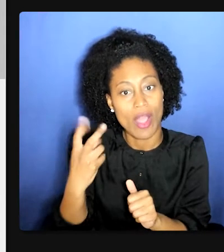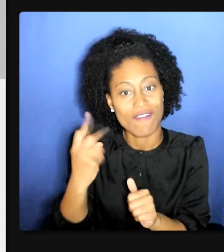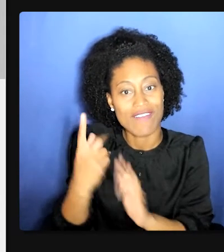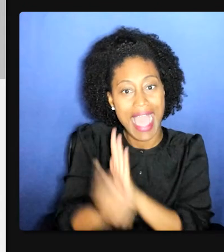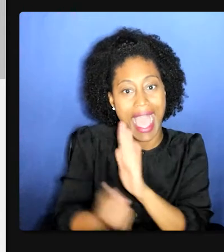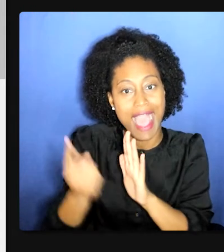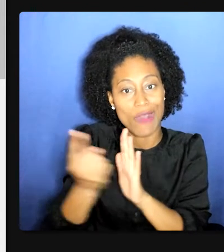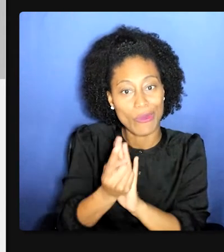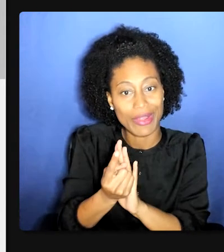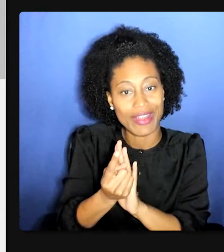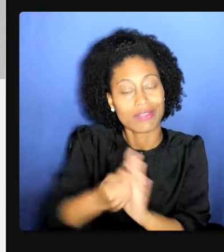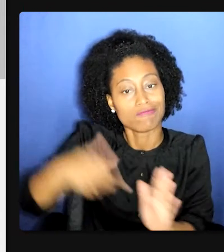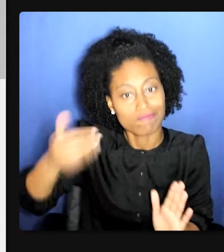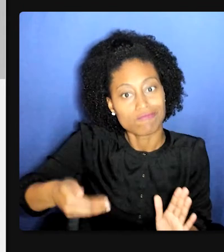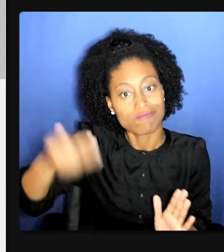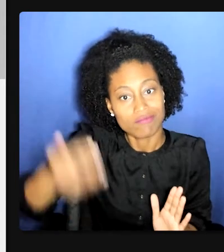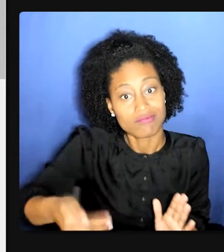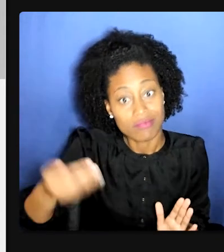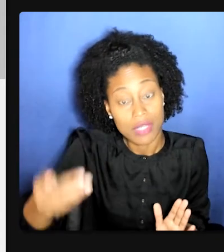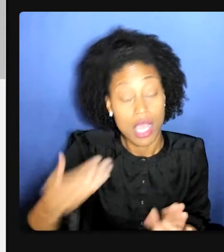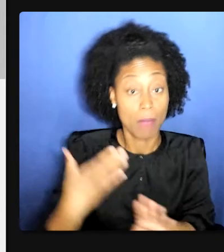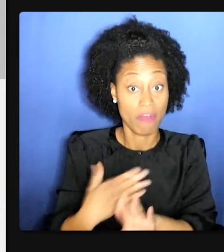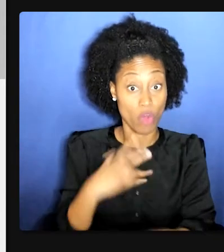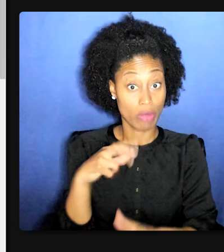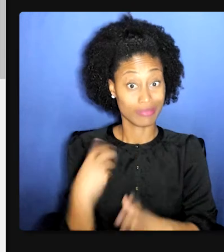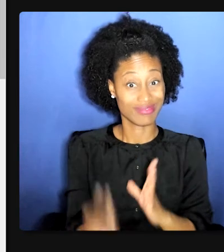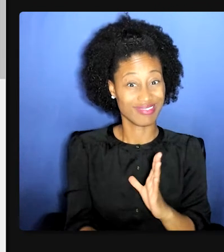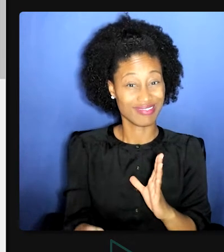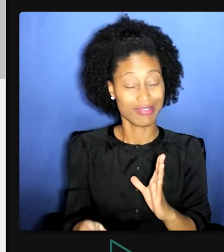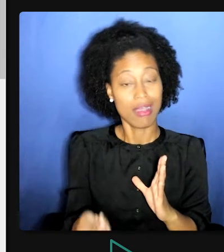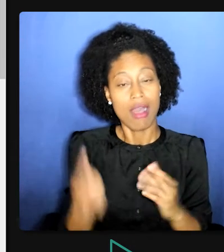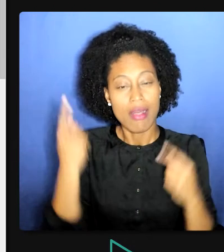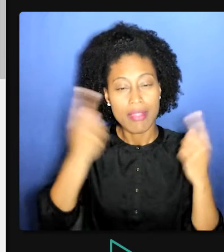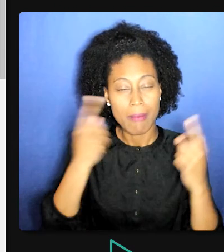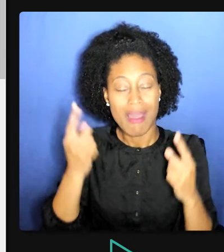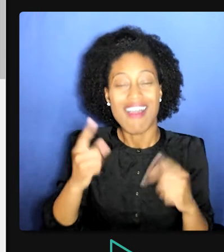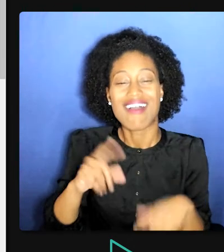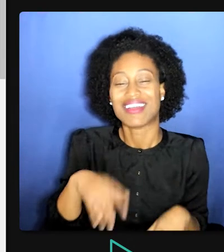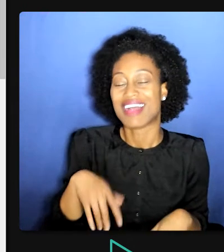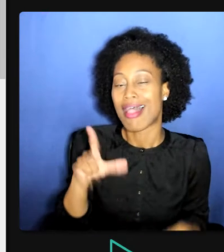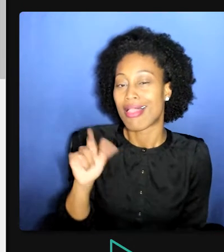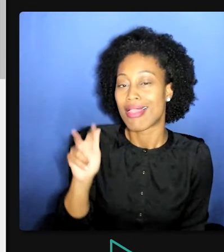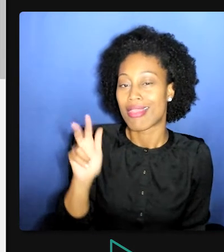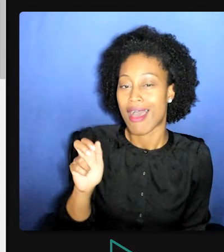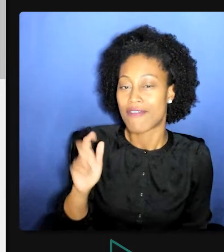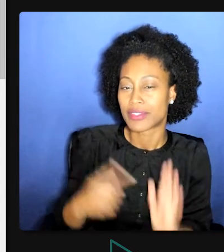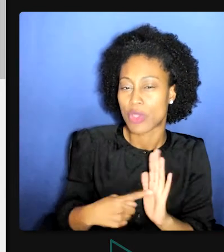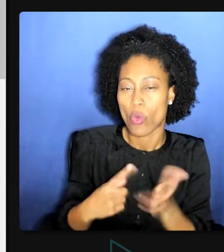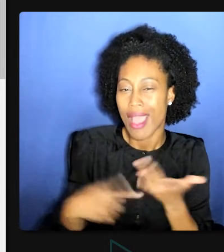But before we get into it, let's look into a light example of what happens when a new player comes in.